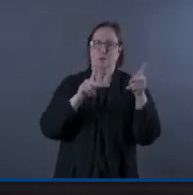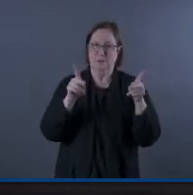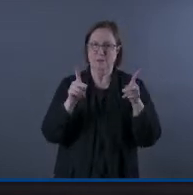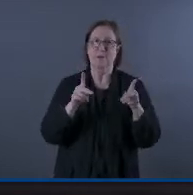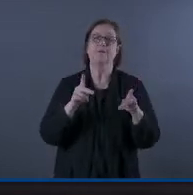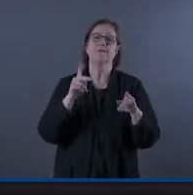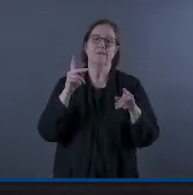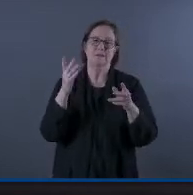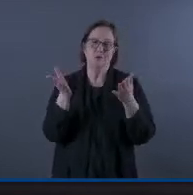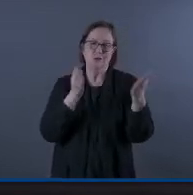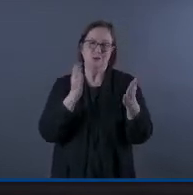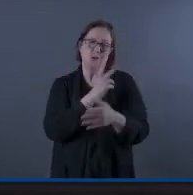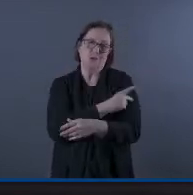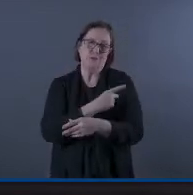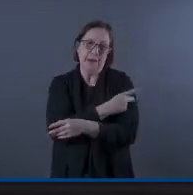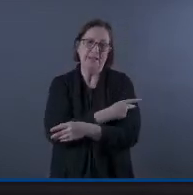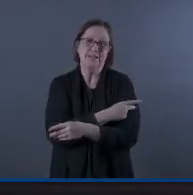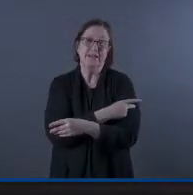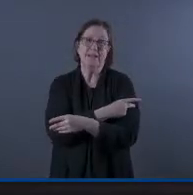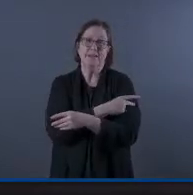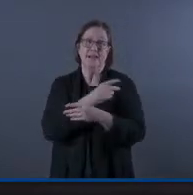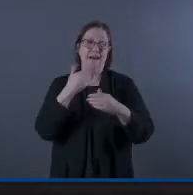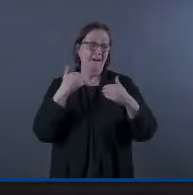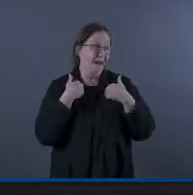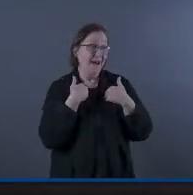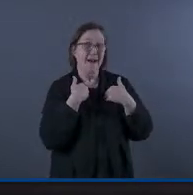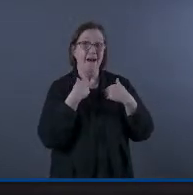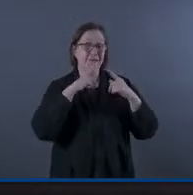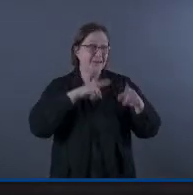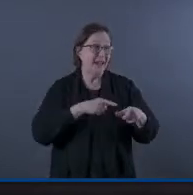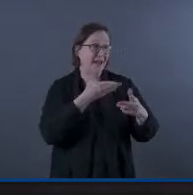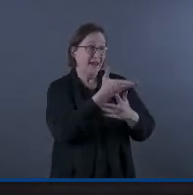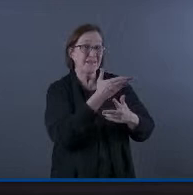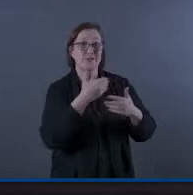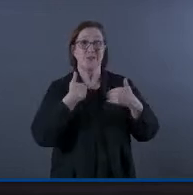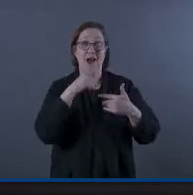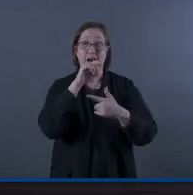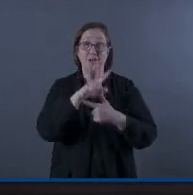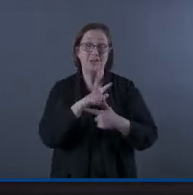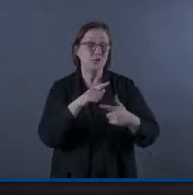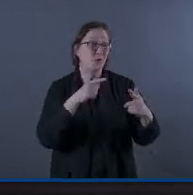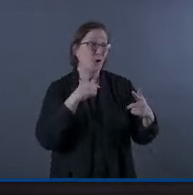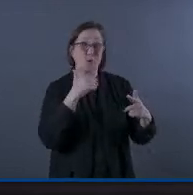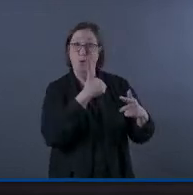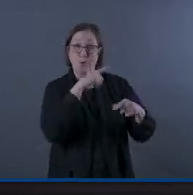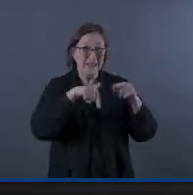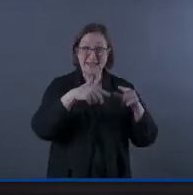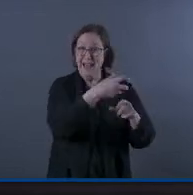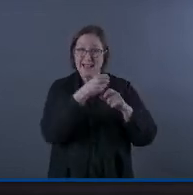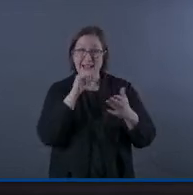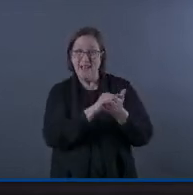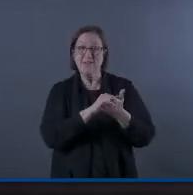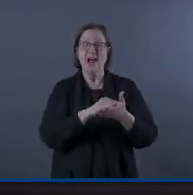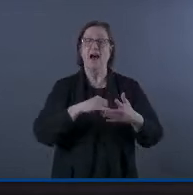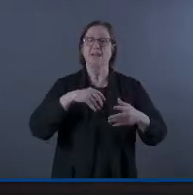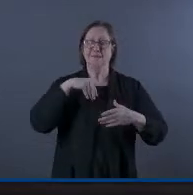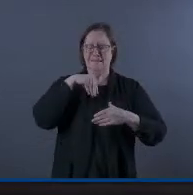but we cannot get our hands on that tool, it feels like we are failing in some way. And I know for some of our patients they've expressed